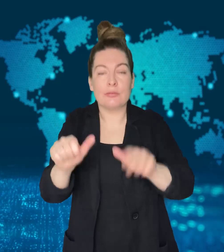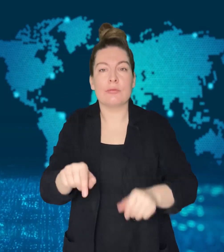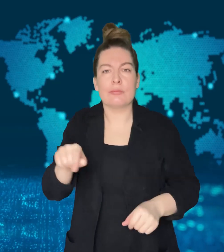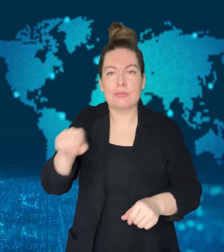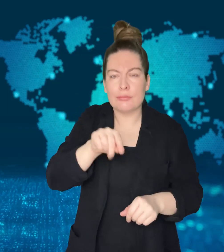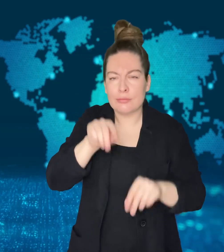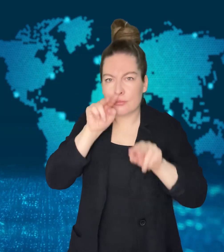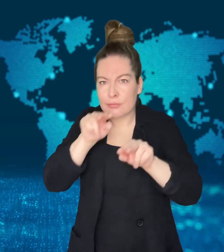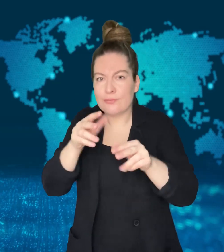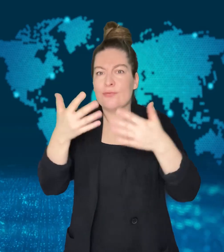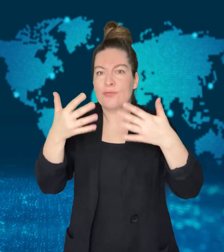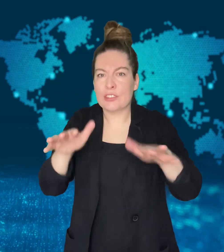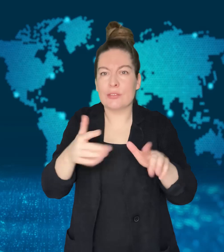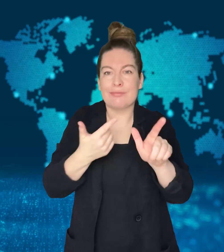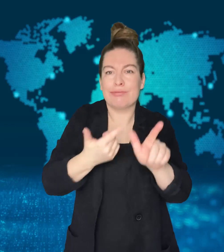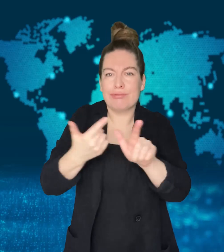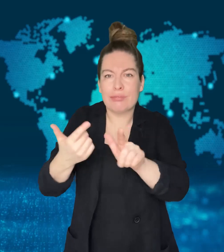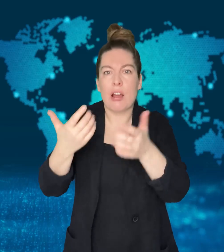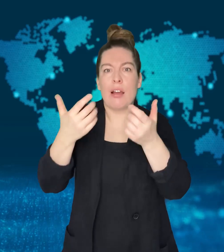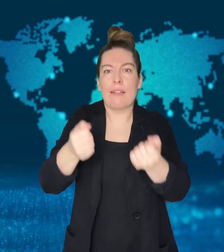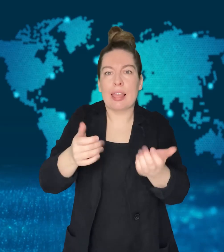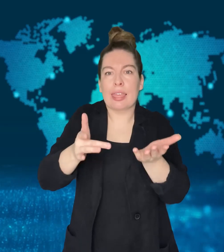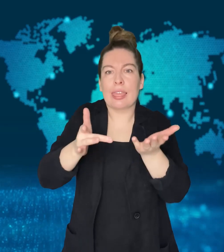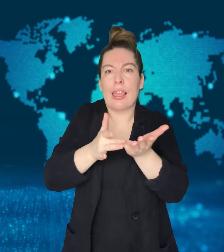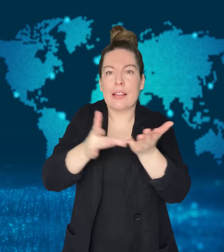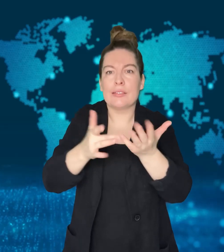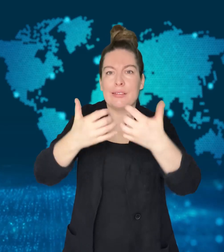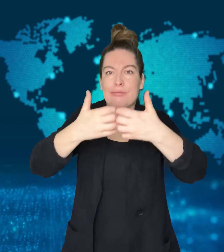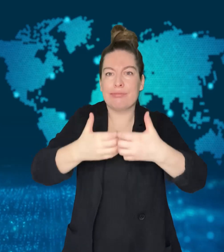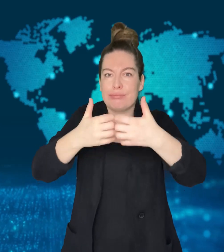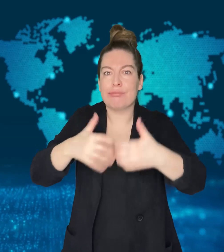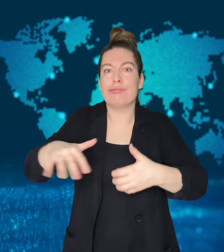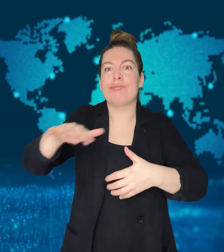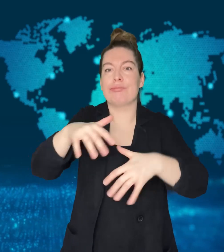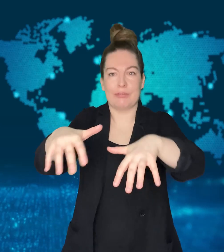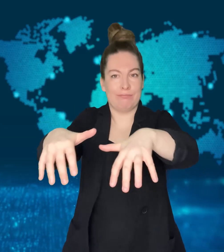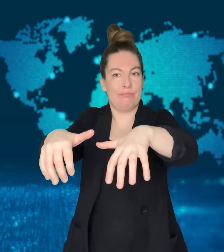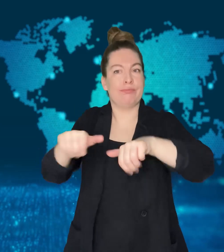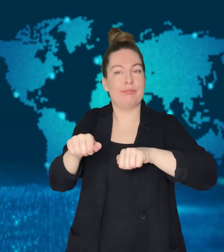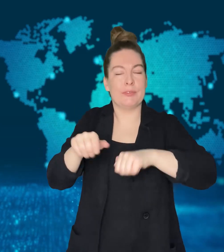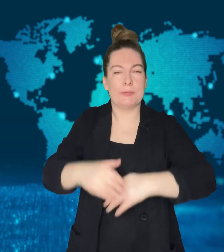and both weapons and machinery were seized.